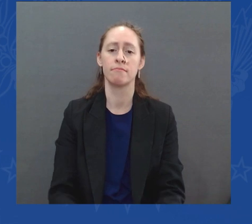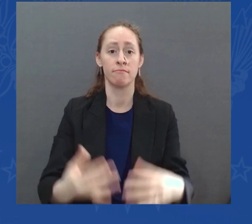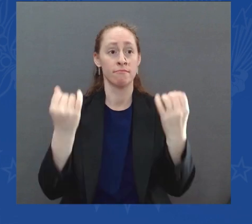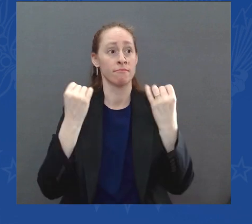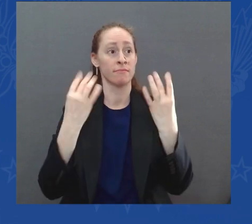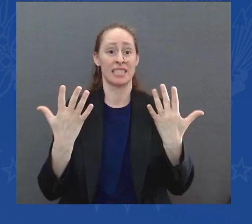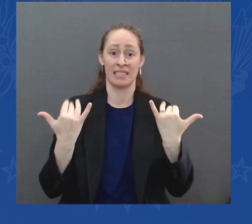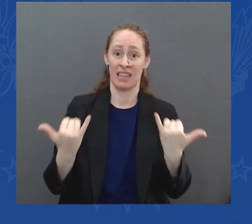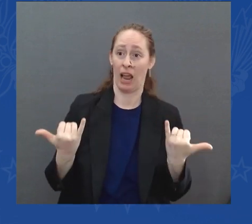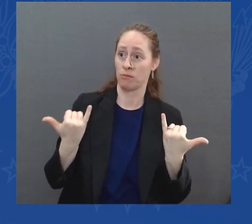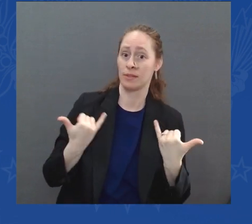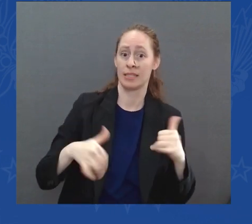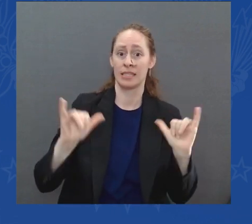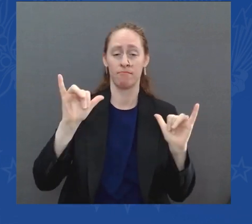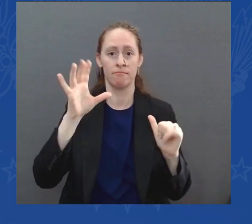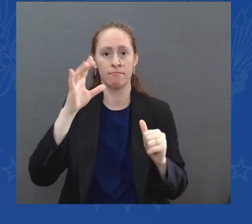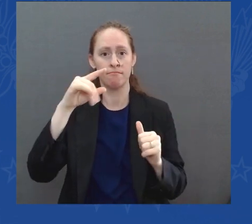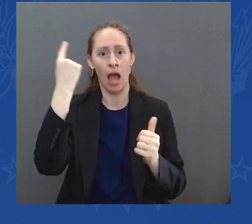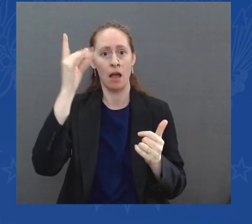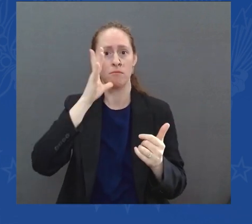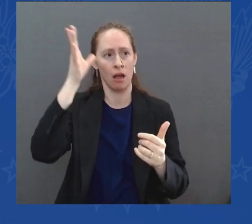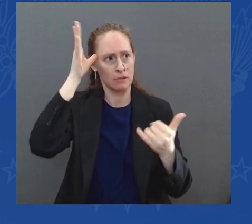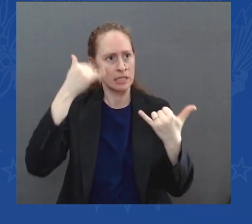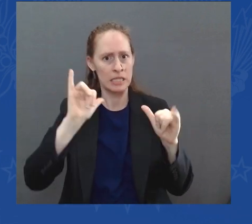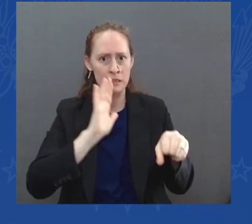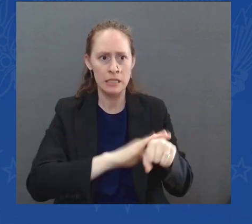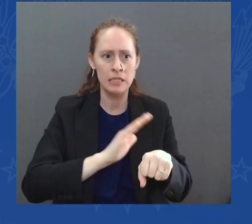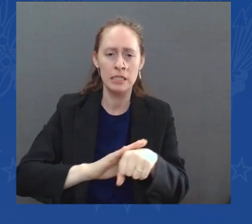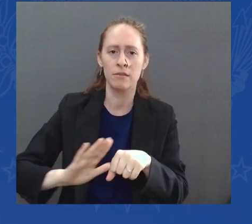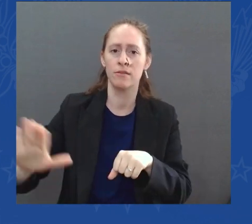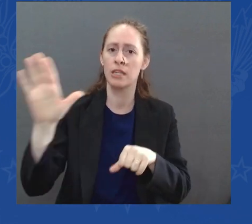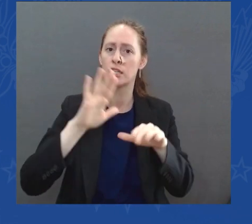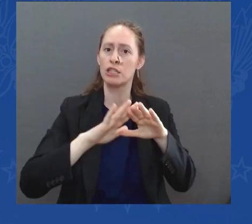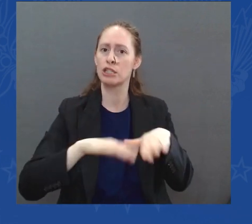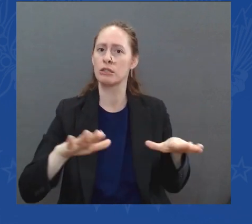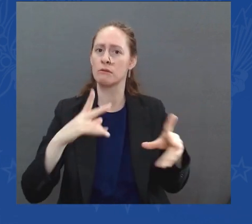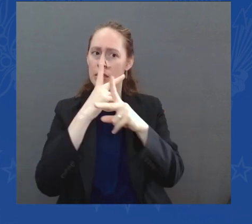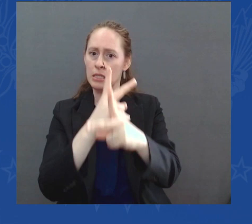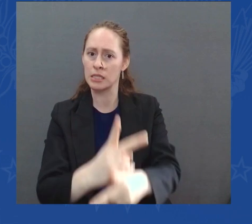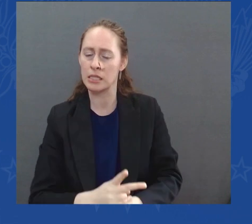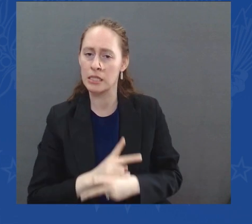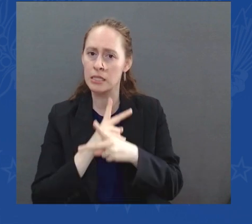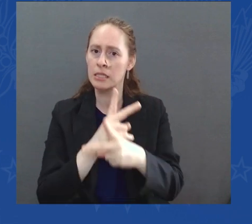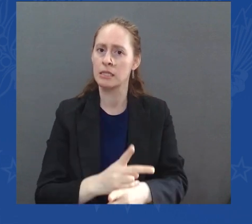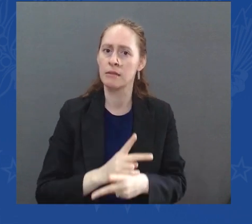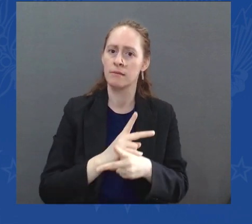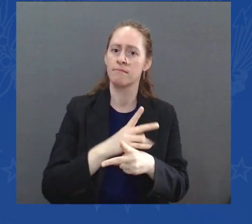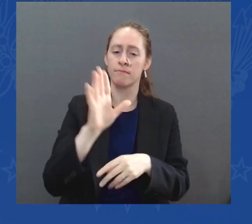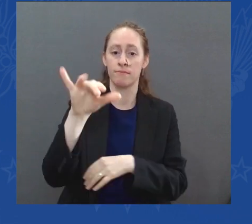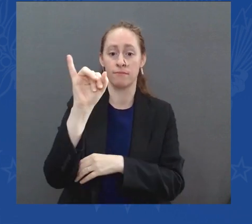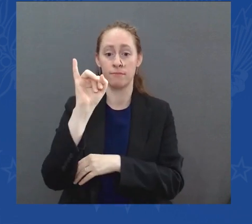They have to tell their children when it comes to encounters with the law enforcement. You know, and so many other circumstances.